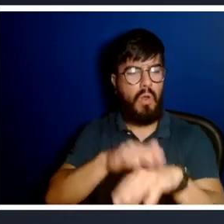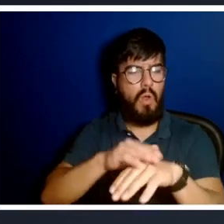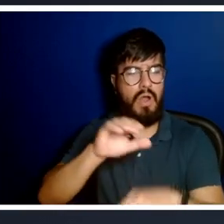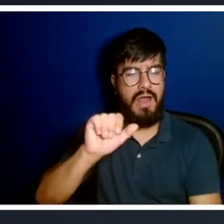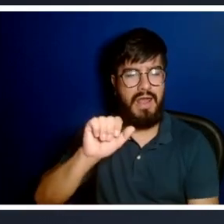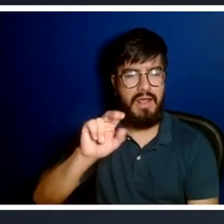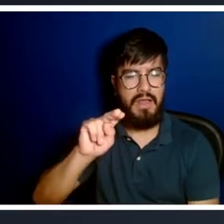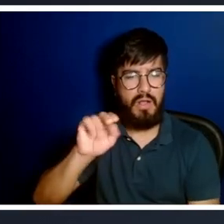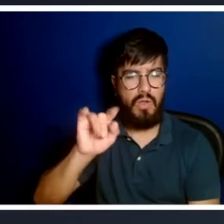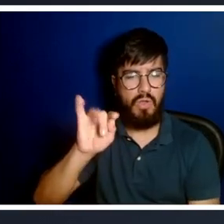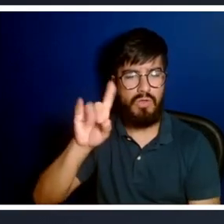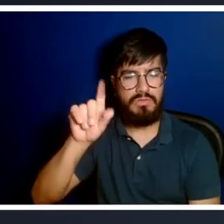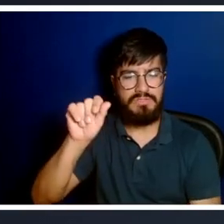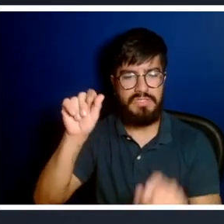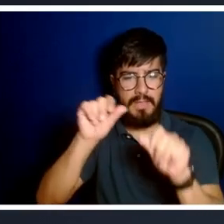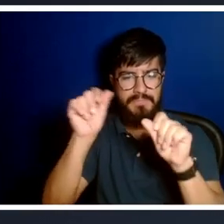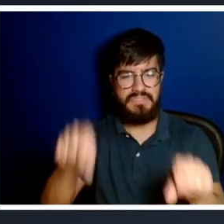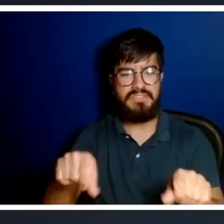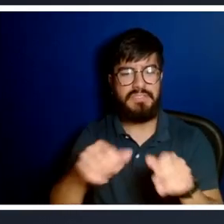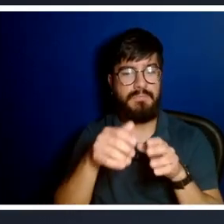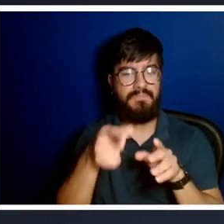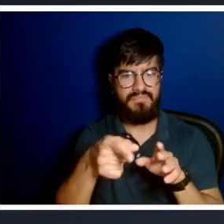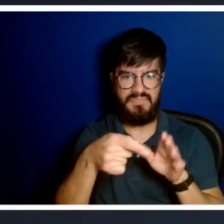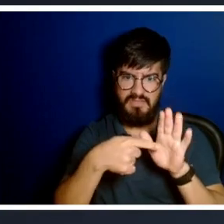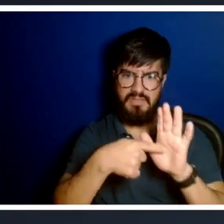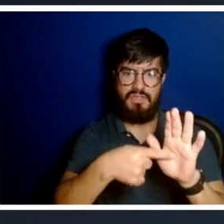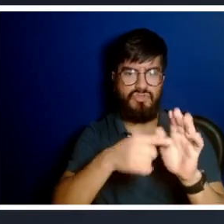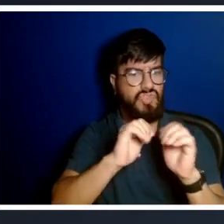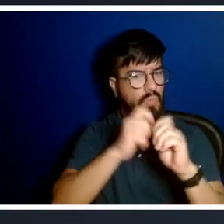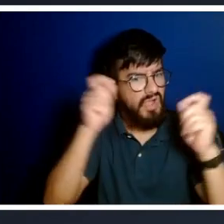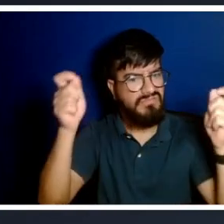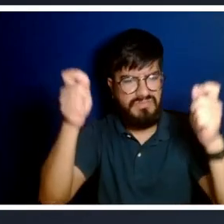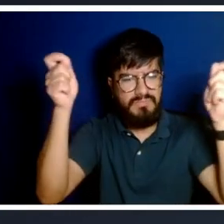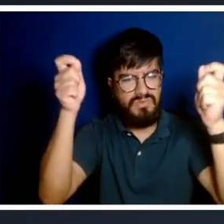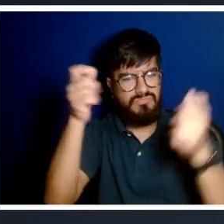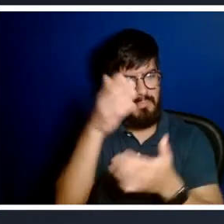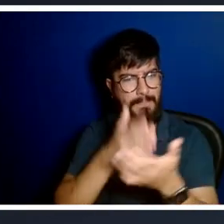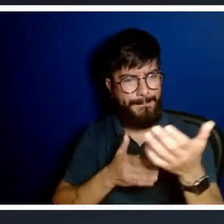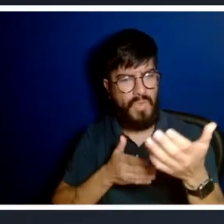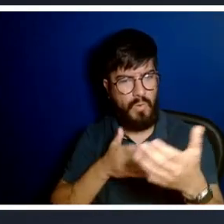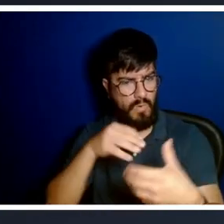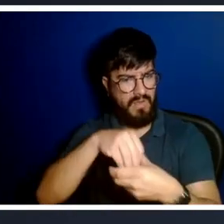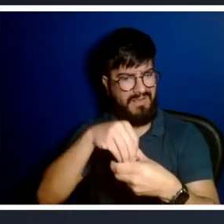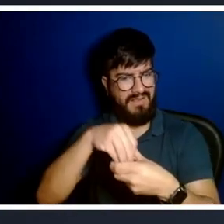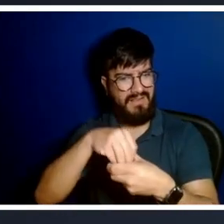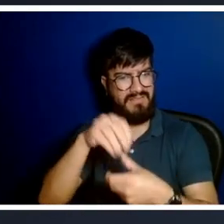and showing the celebratory aspect of this. You know, the summit that they put on,